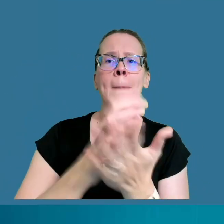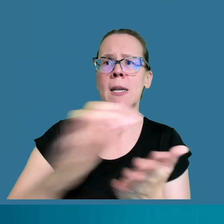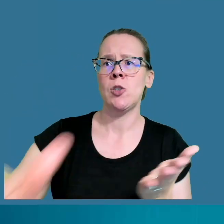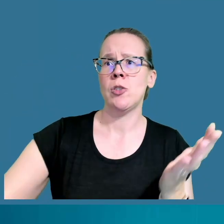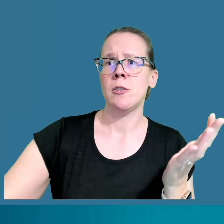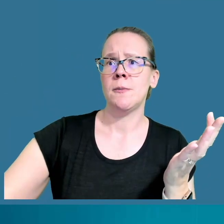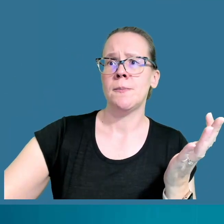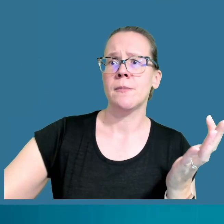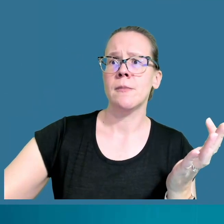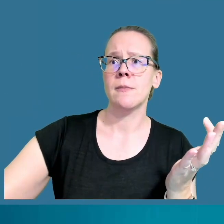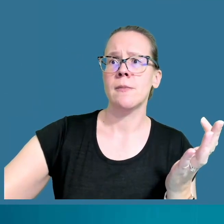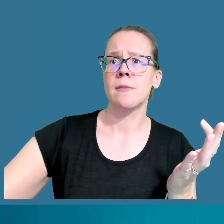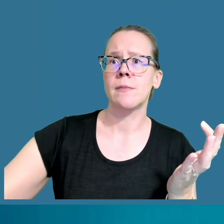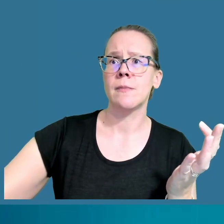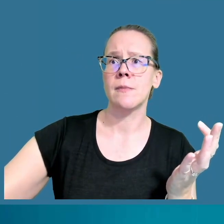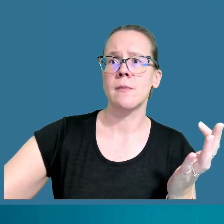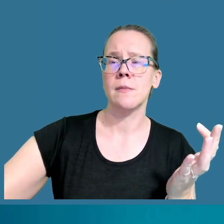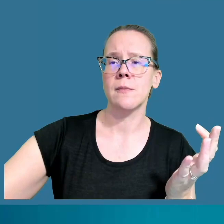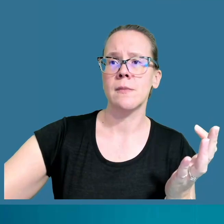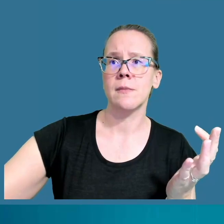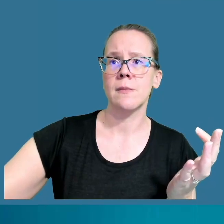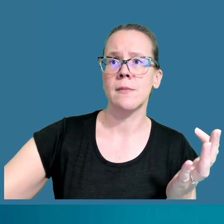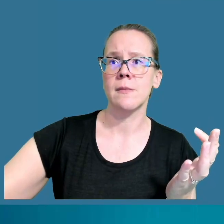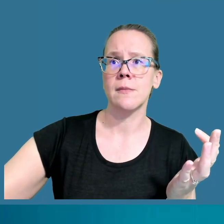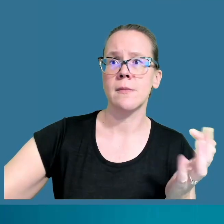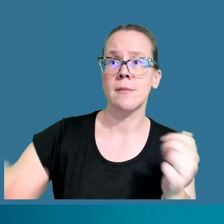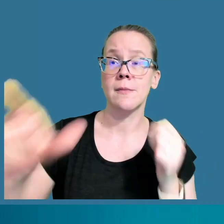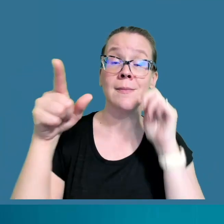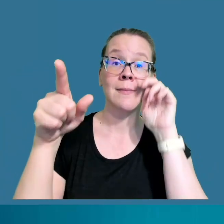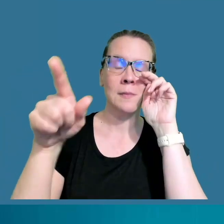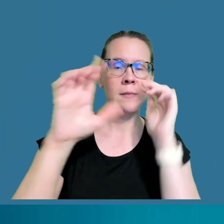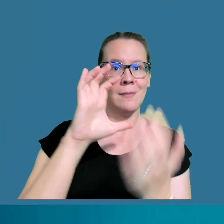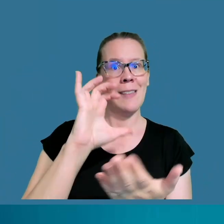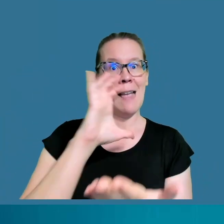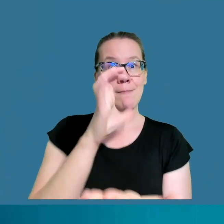But if you don't want to watch the video, or if you want to reference just a a picture